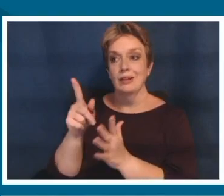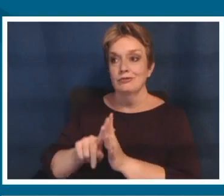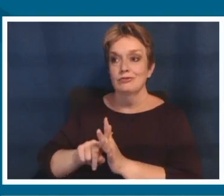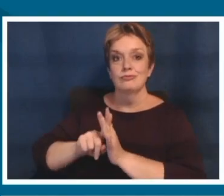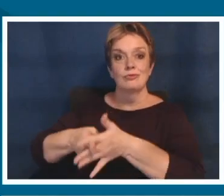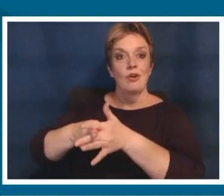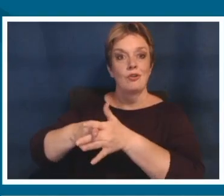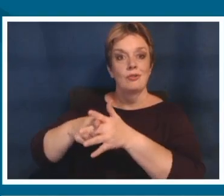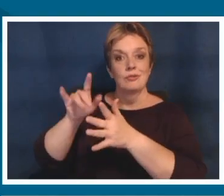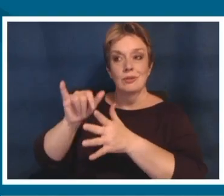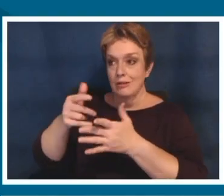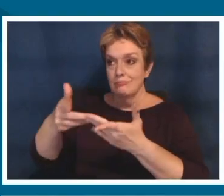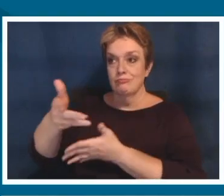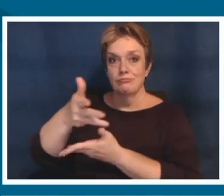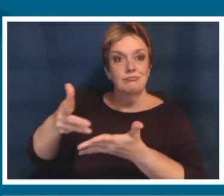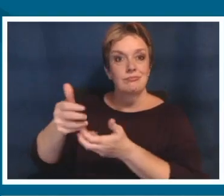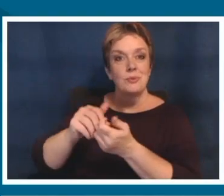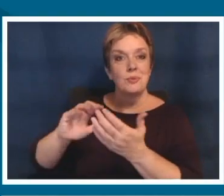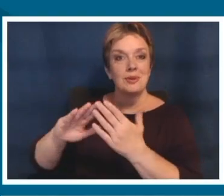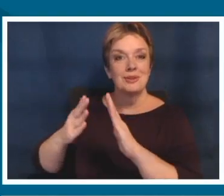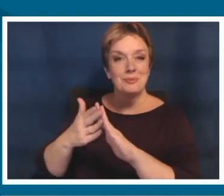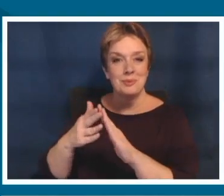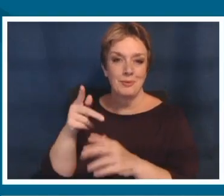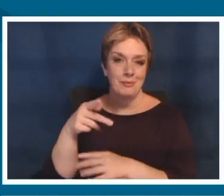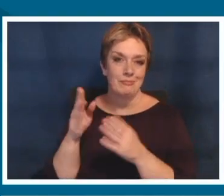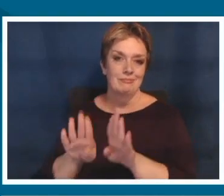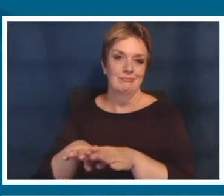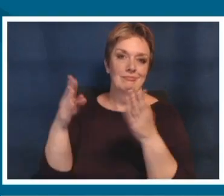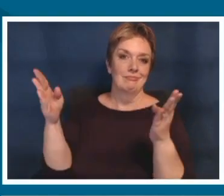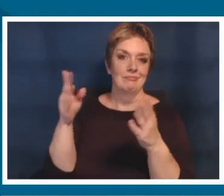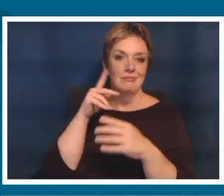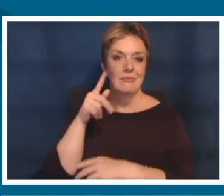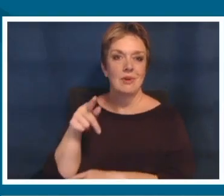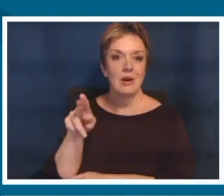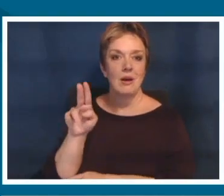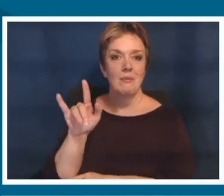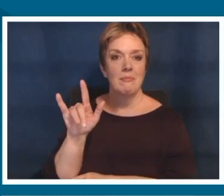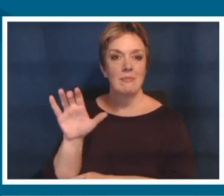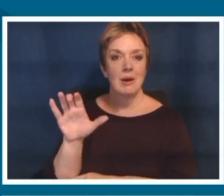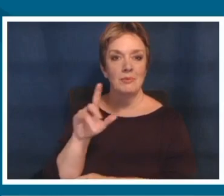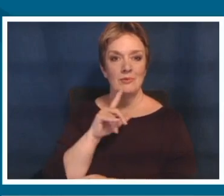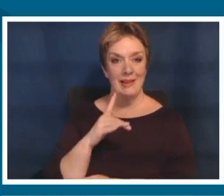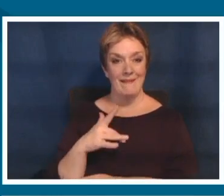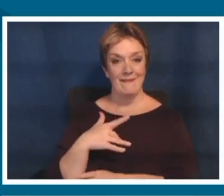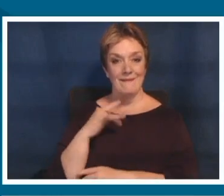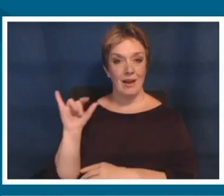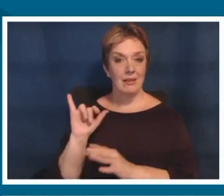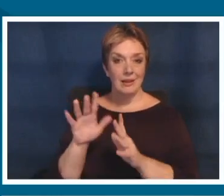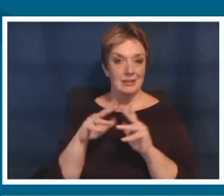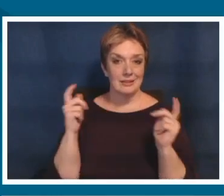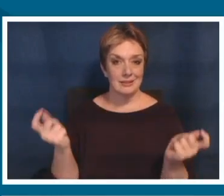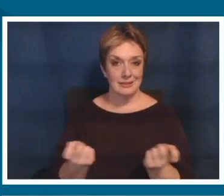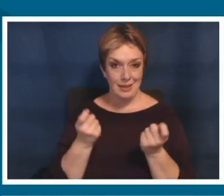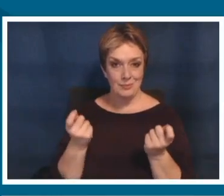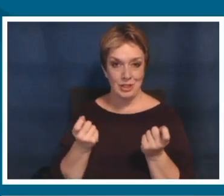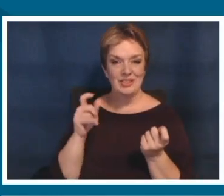their feedback and it really did have a celebratory feel so we're going to unpack each of these three days a little